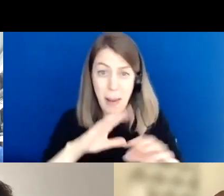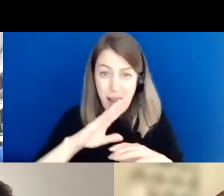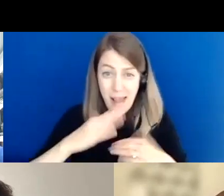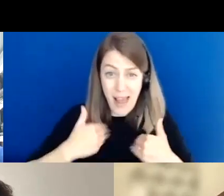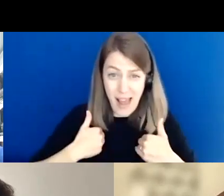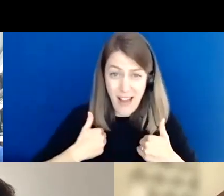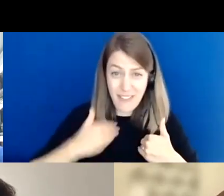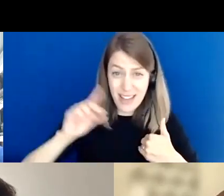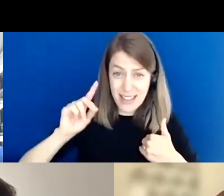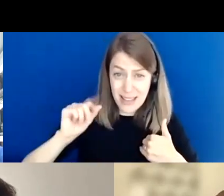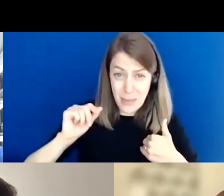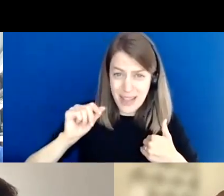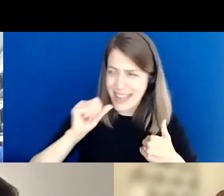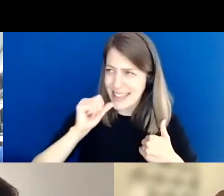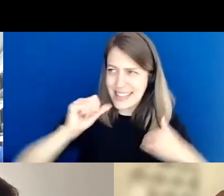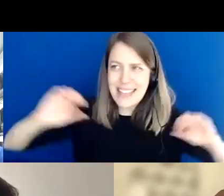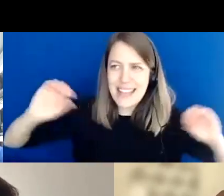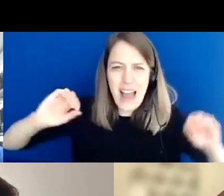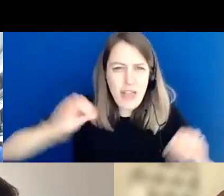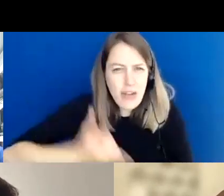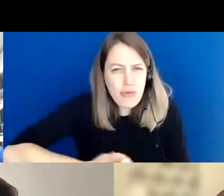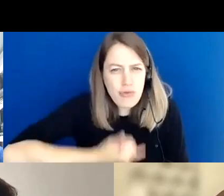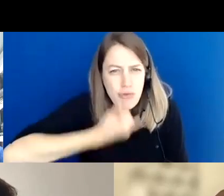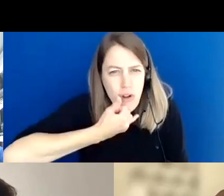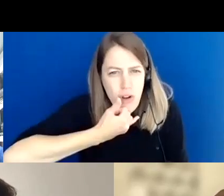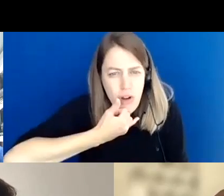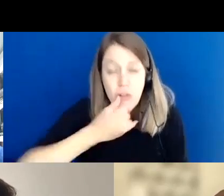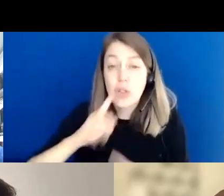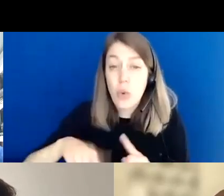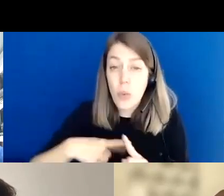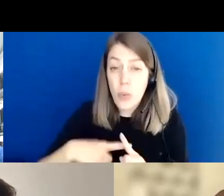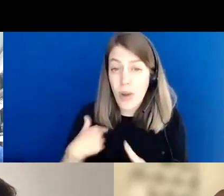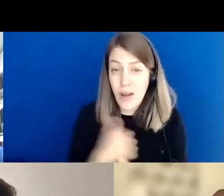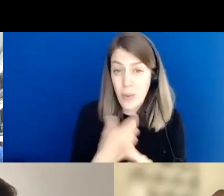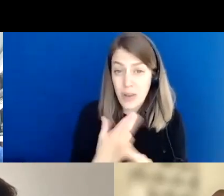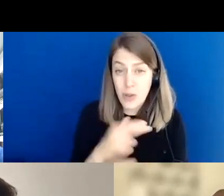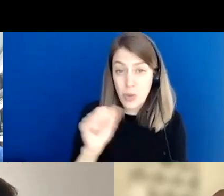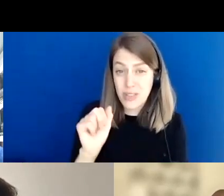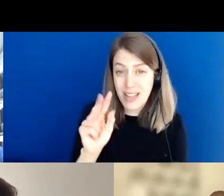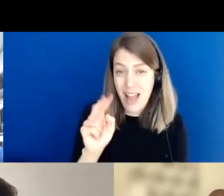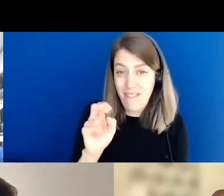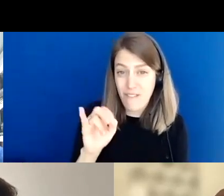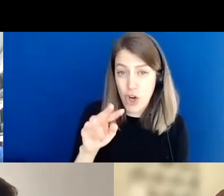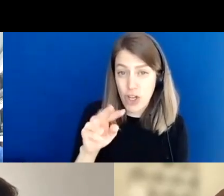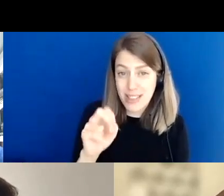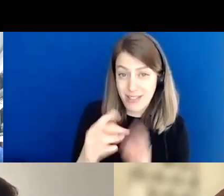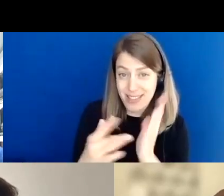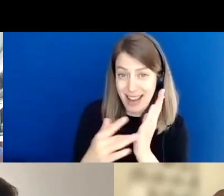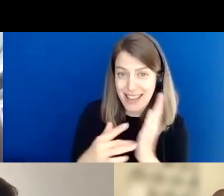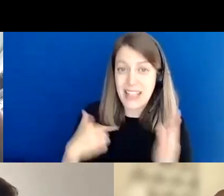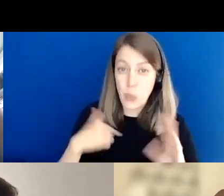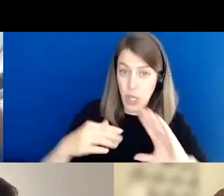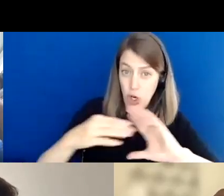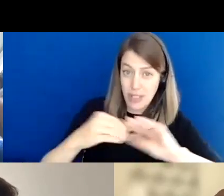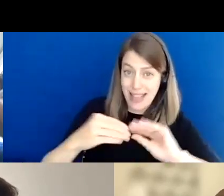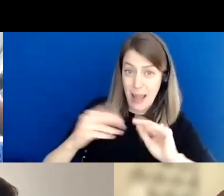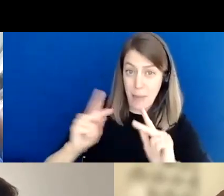When we use aversive techniques to gain compliance, what we're saying is that people's primary goal is to satisfy others'